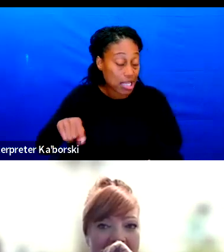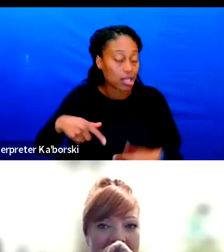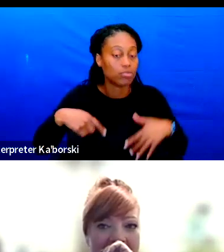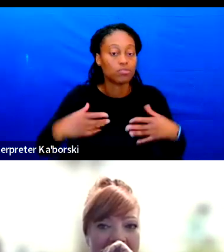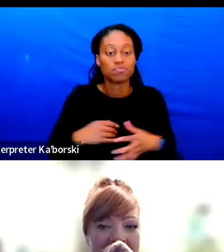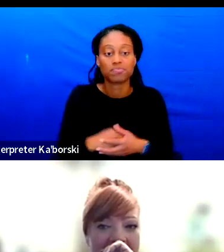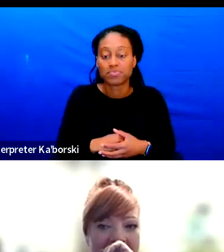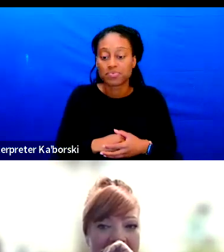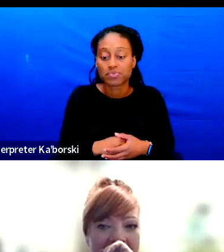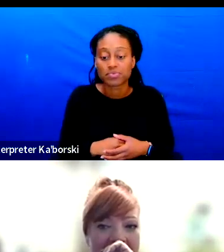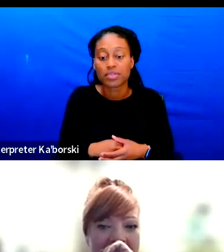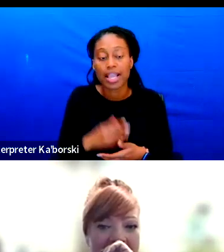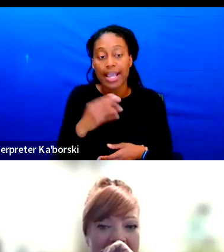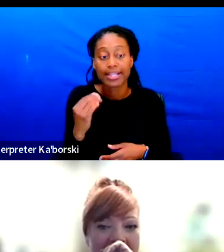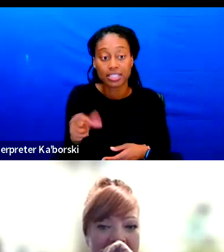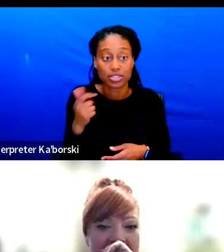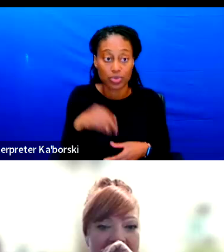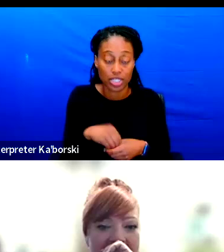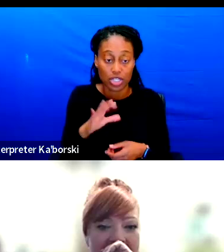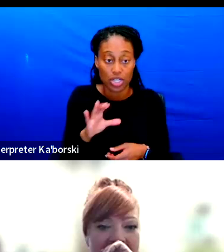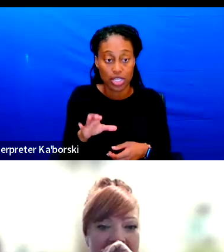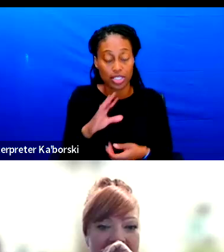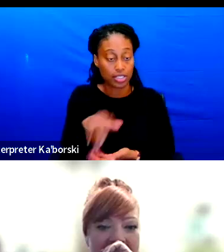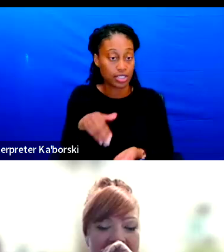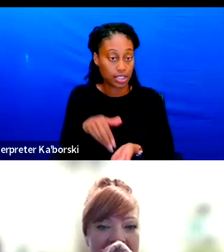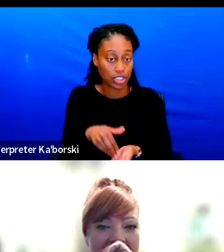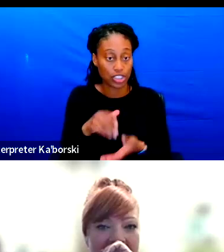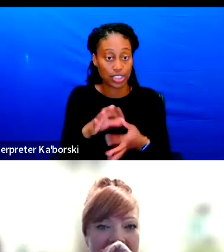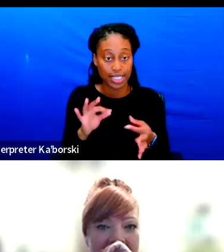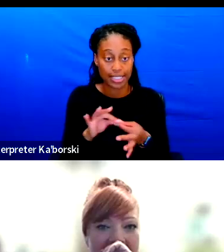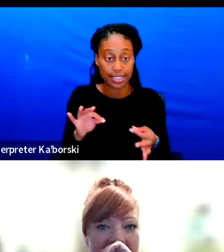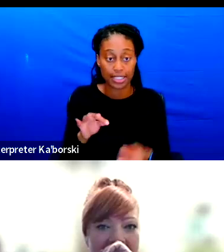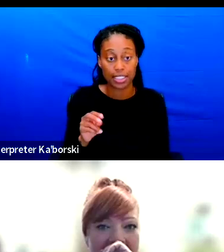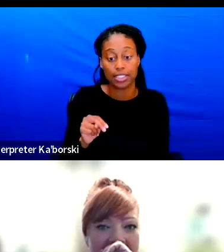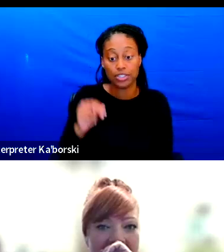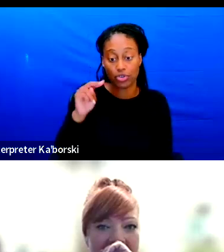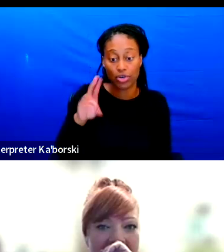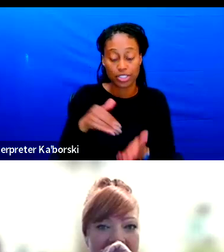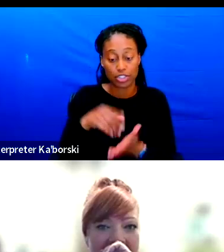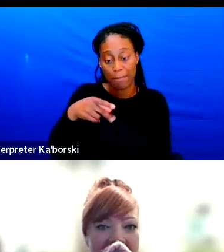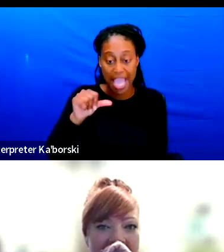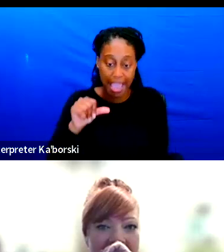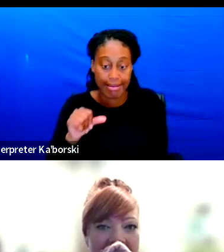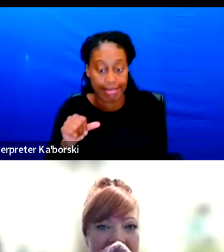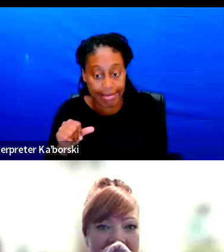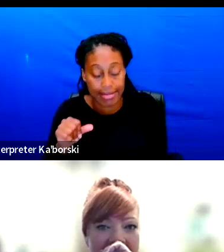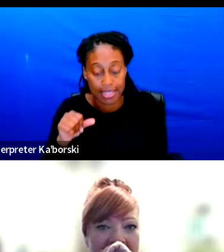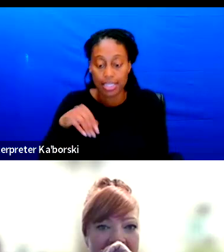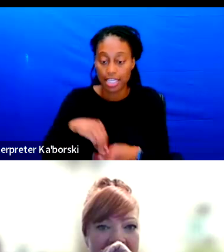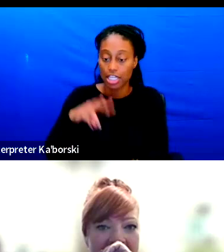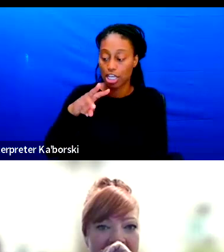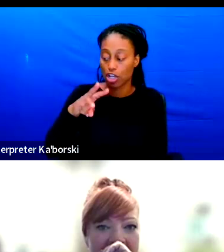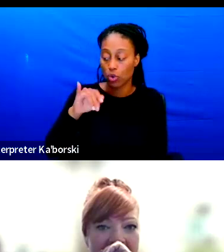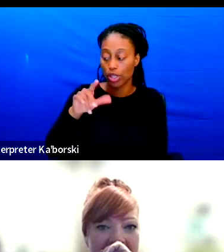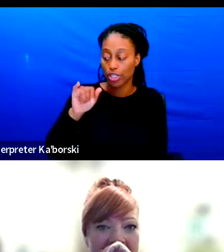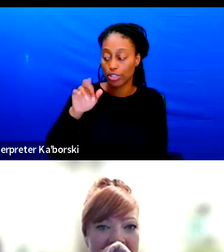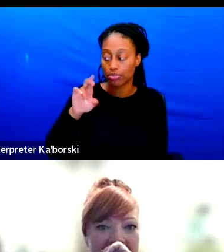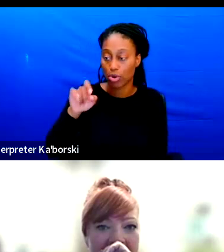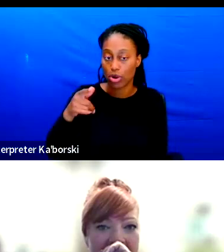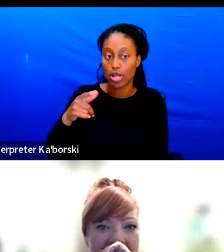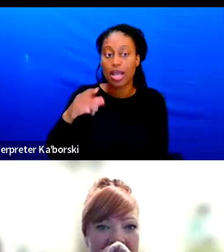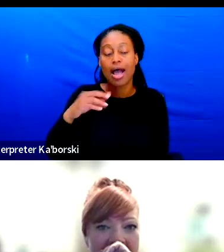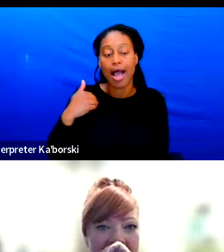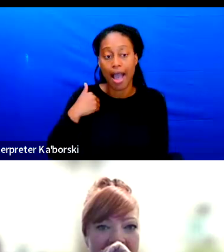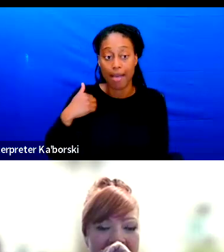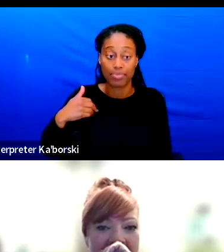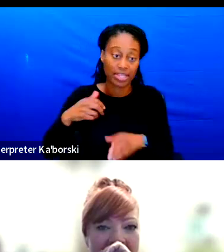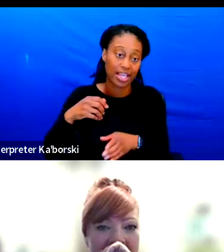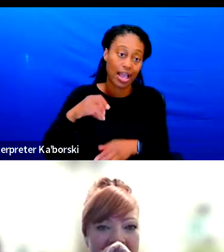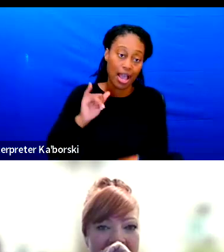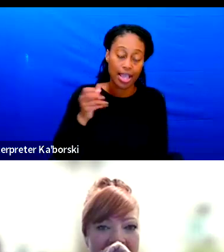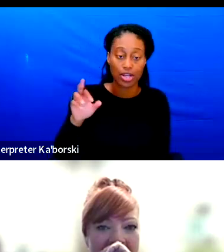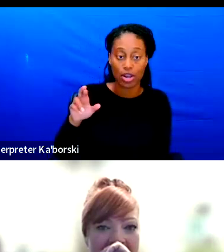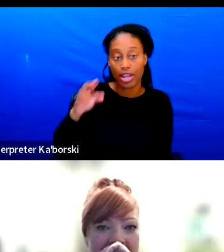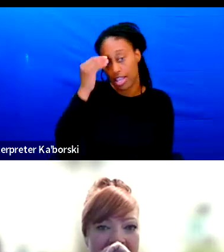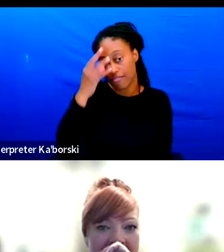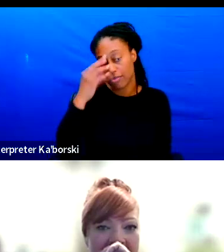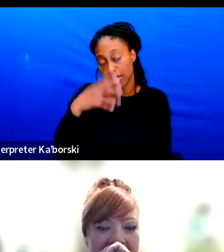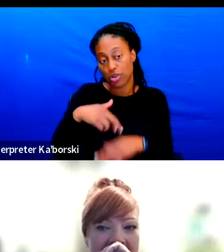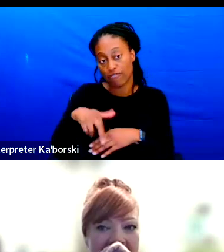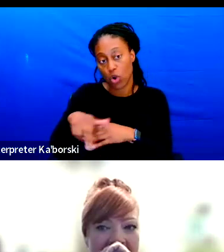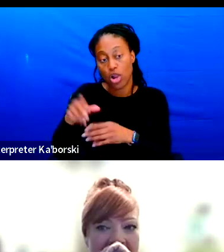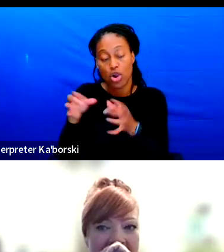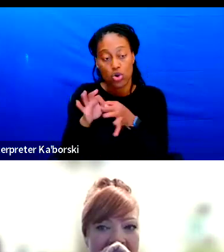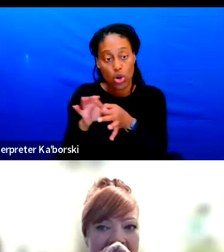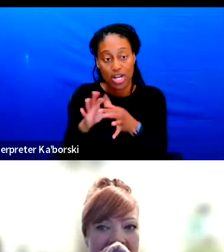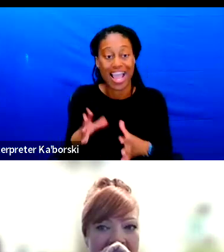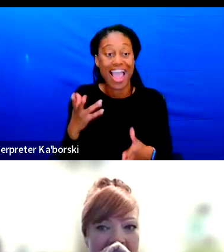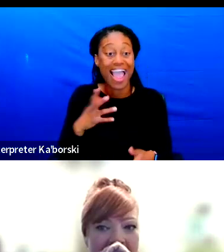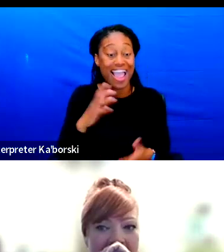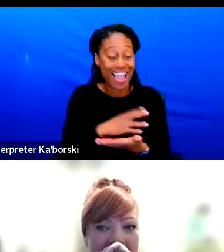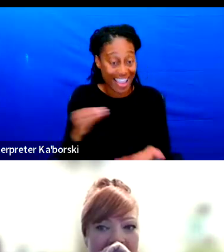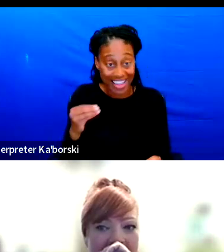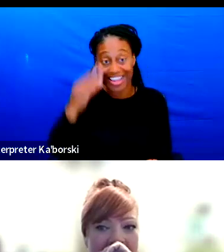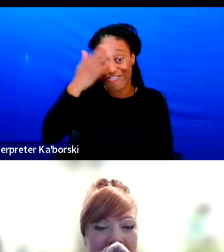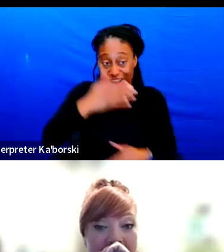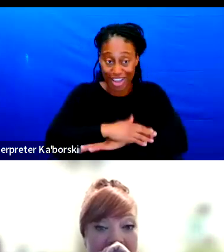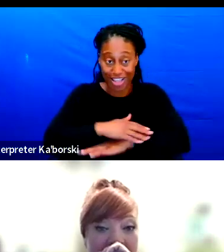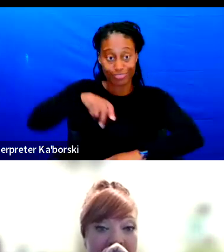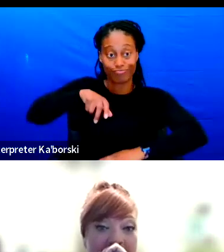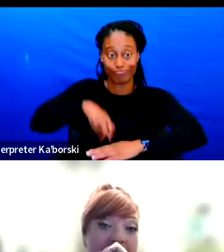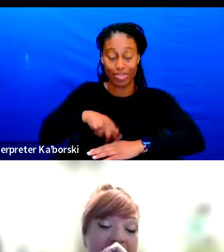Adam Ayers w/ APRIL: another one at our center. Laura Kirkland says the North car or the North Central PA. So in William support, I'm the information referral, coordinator, and receptionist. Both, I gather, the info refer those not needing to be assigned